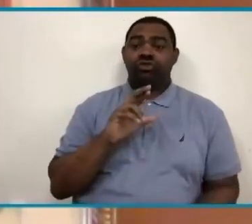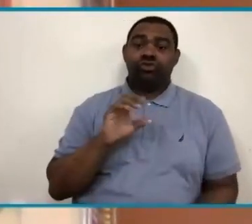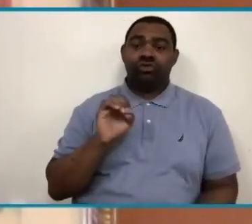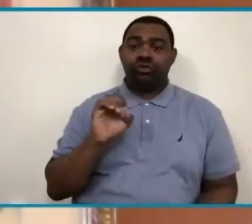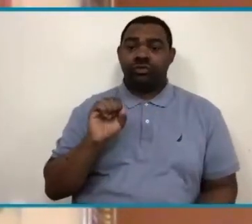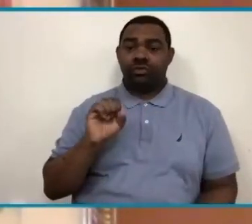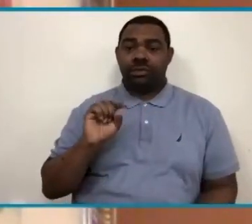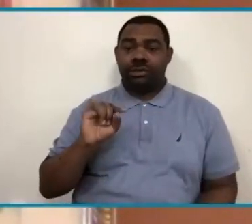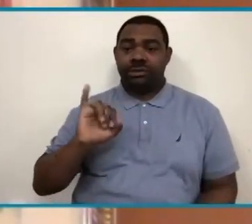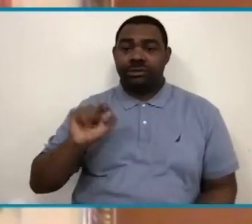state networks.